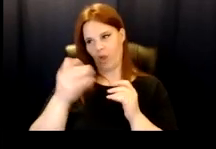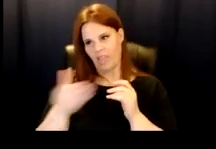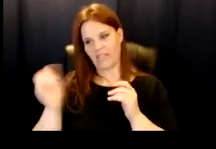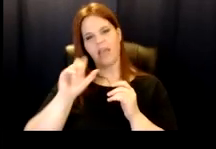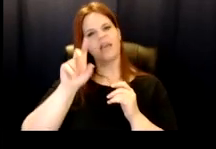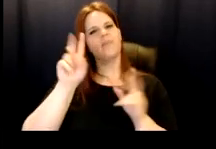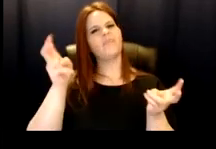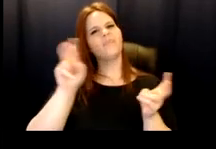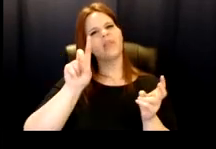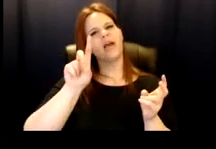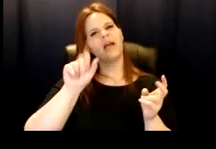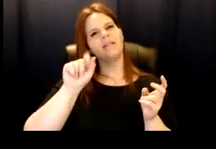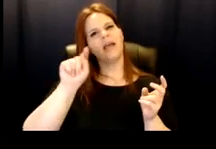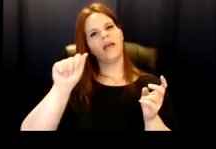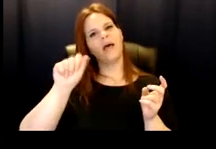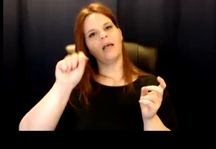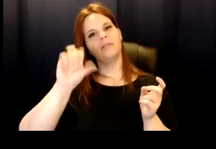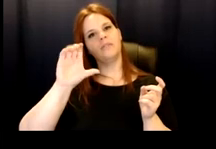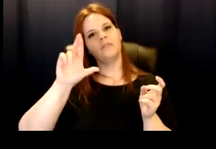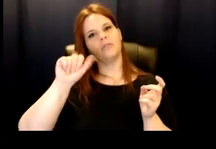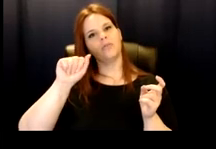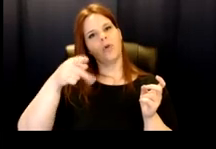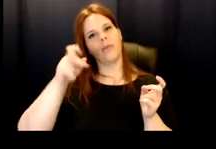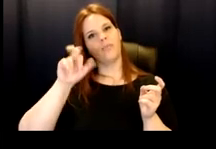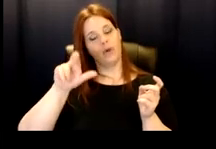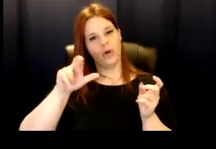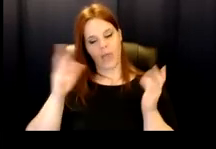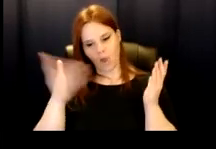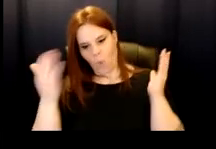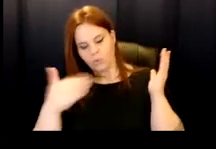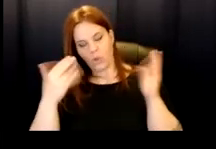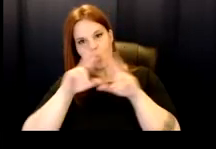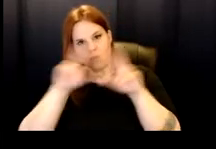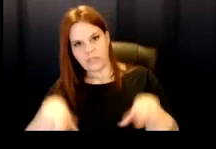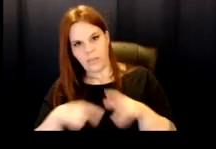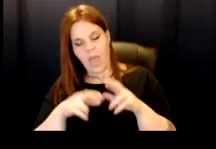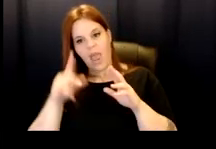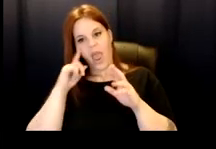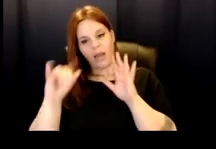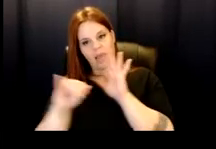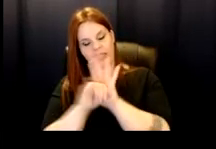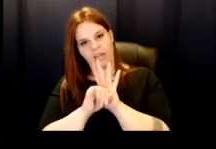that combs through resumes and identifies desired experiences or flags gaps that may